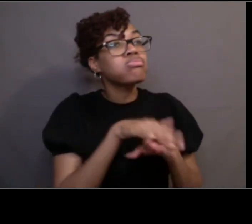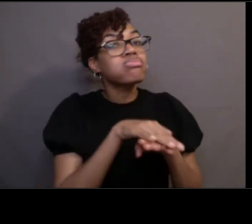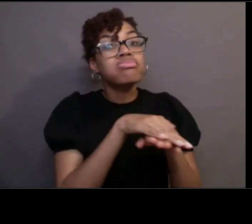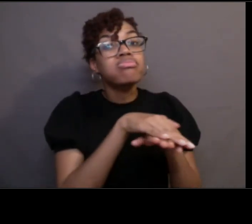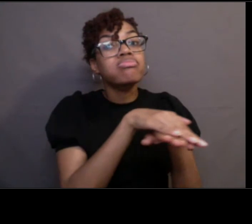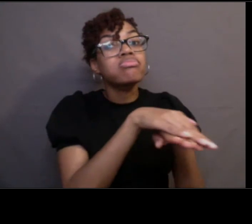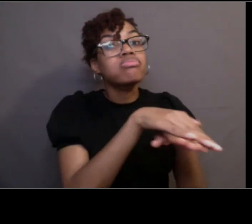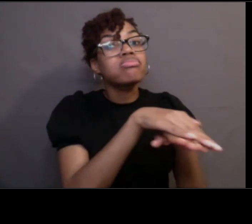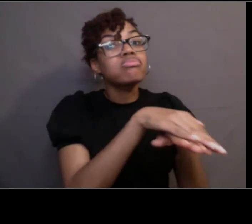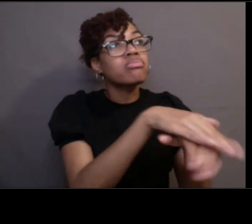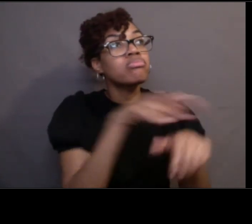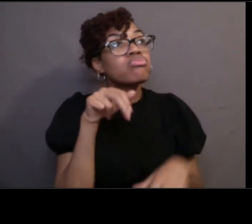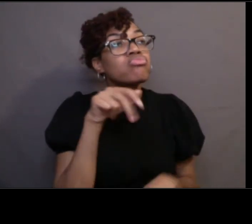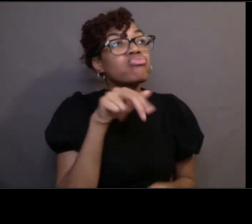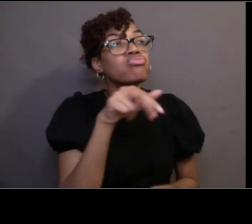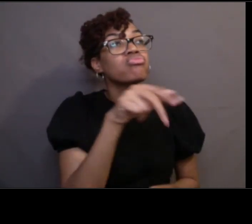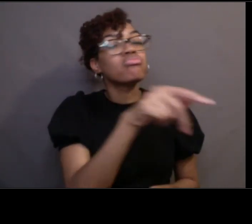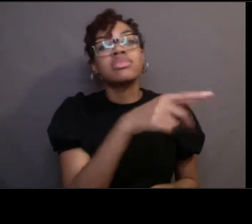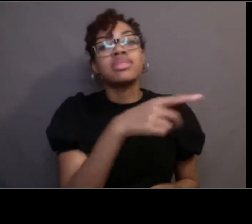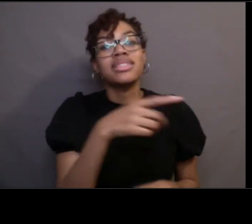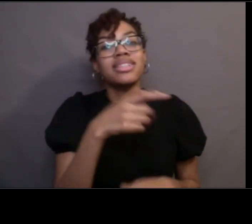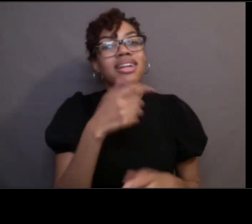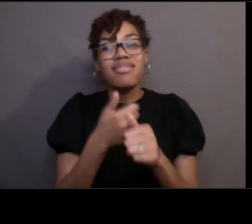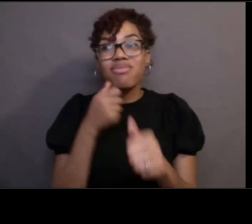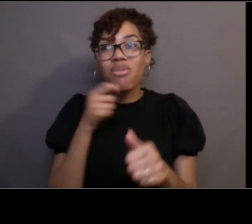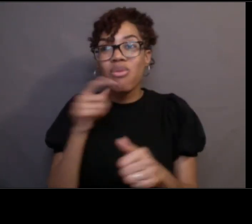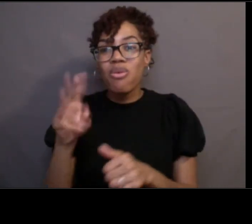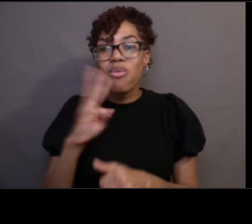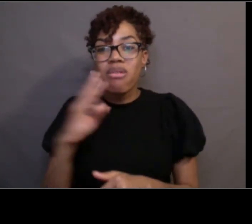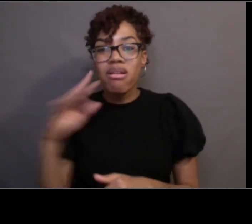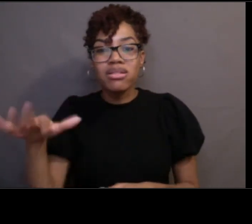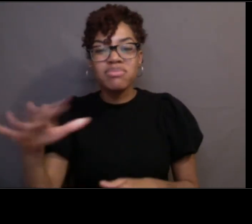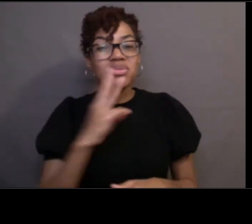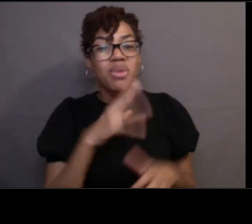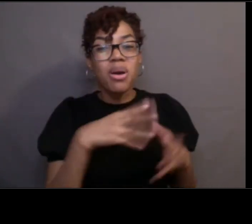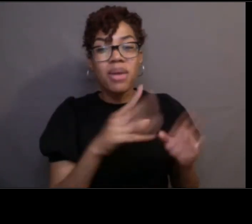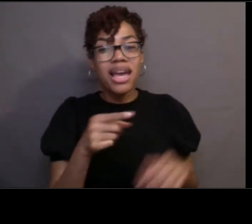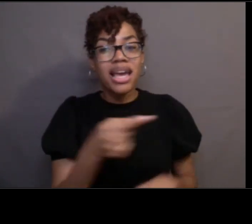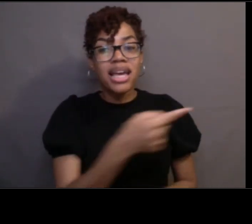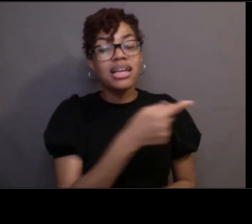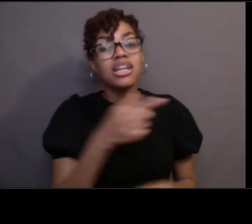into their natural habitat of the ocean and to go the wrong way, and then they end up getting run over by cars,